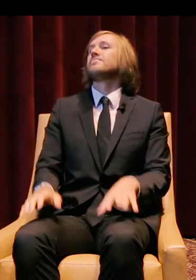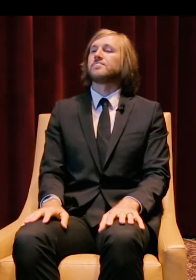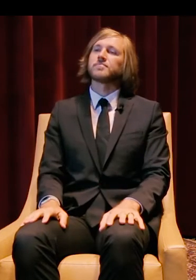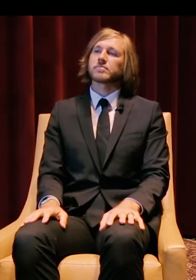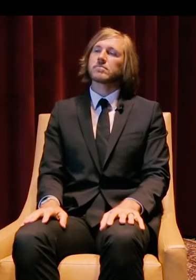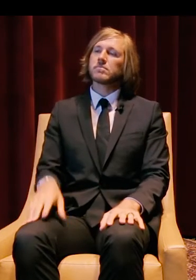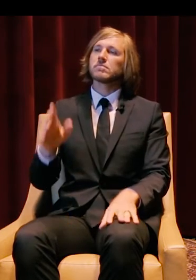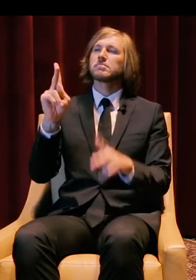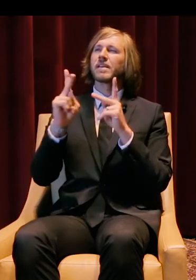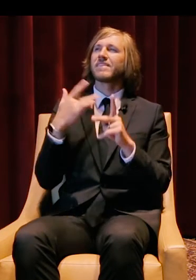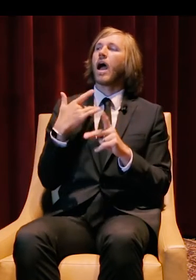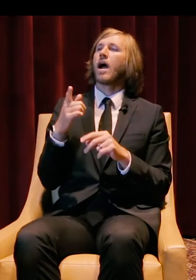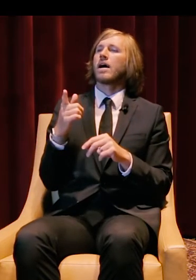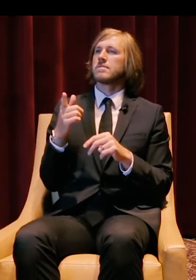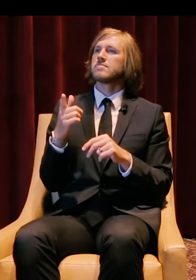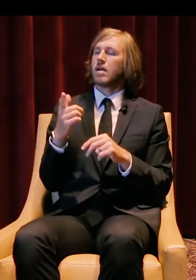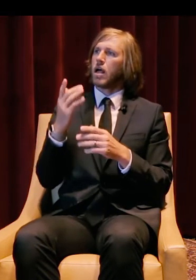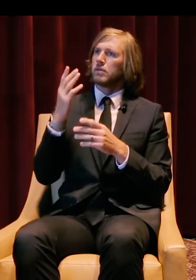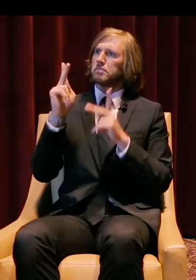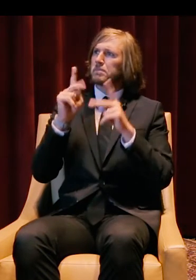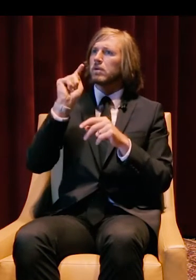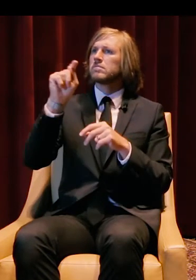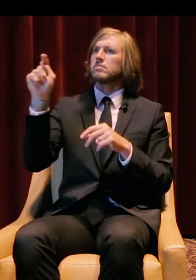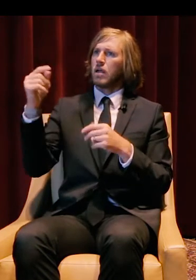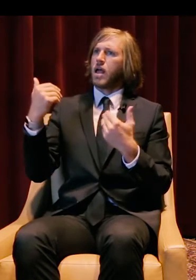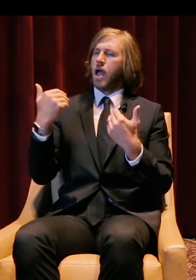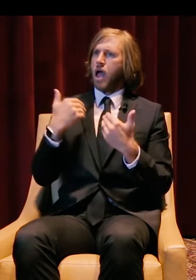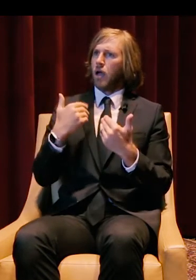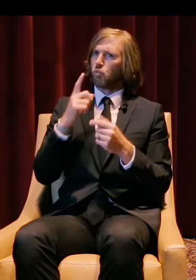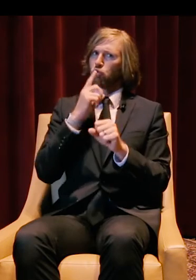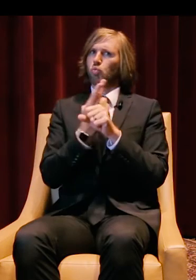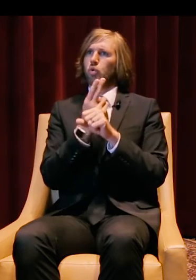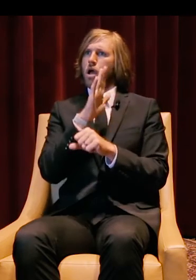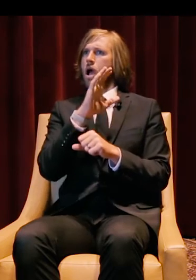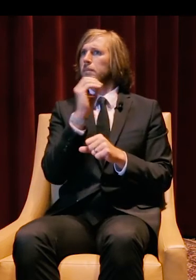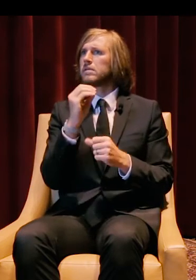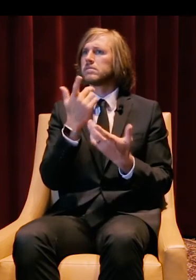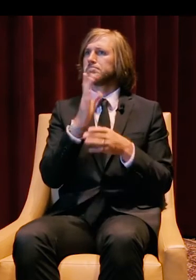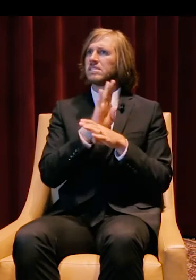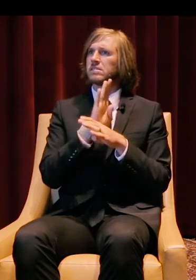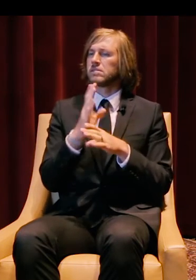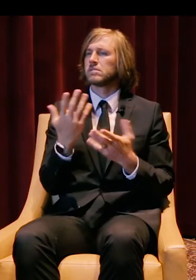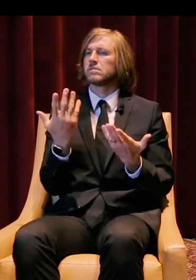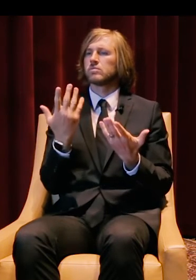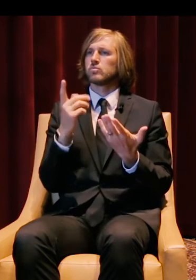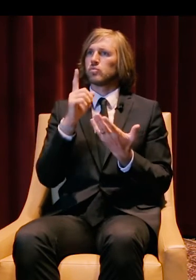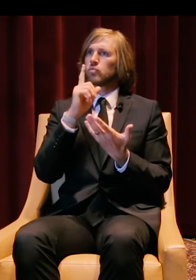It gives people a feeling that are people that have really used you and really spontaneously